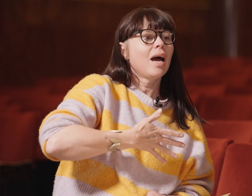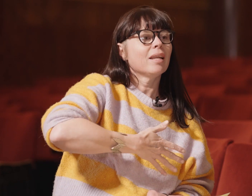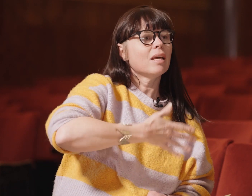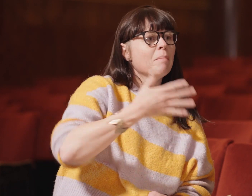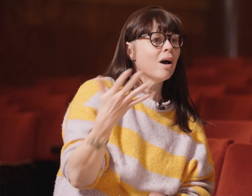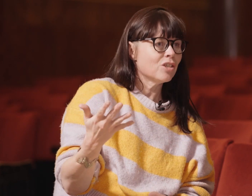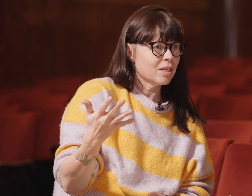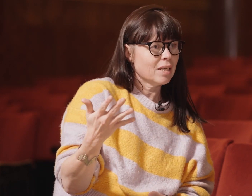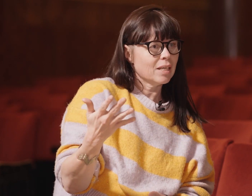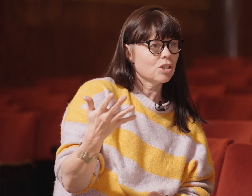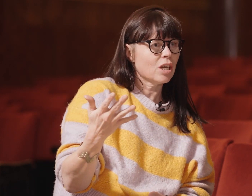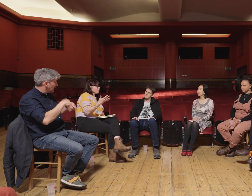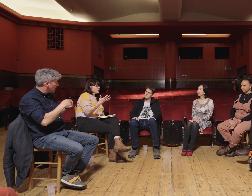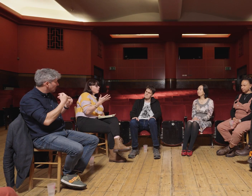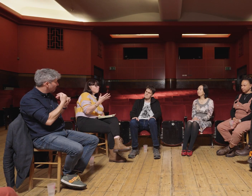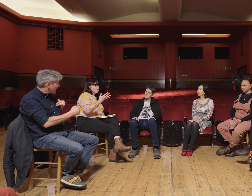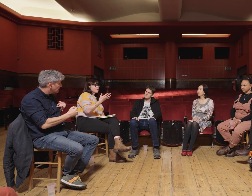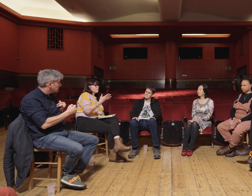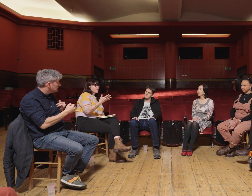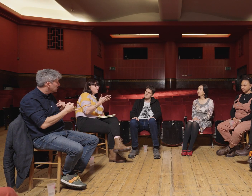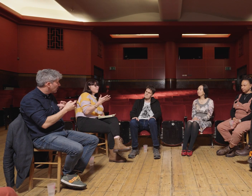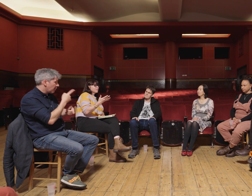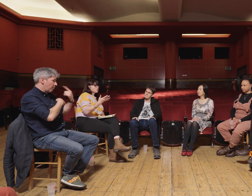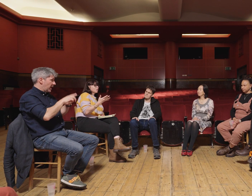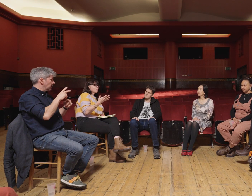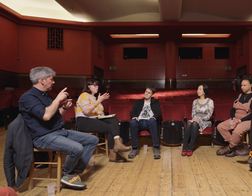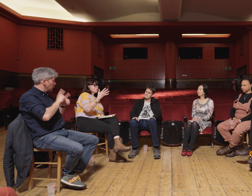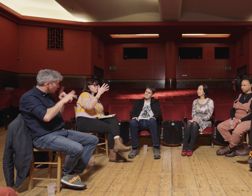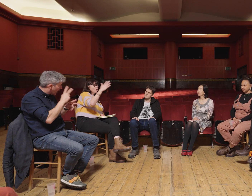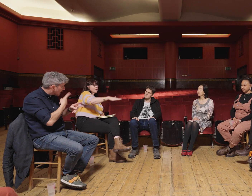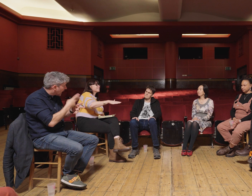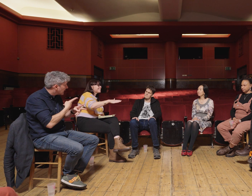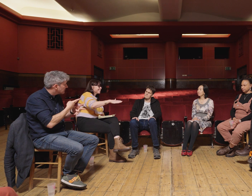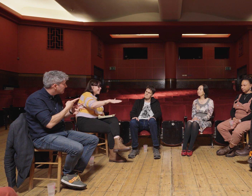and emerge into leadership rather than have leadership put on us,